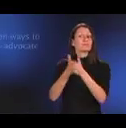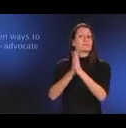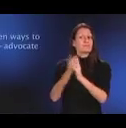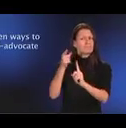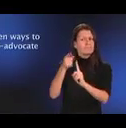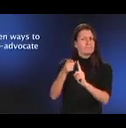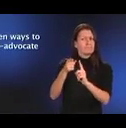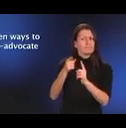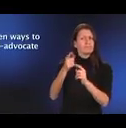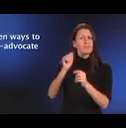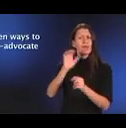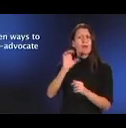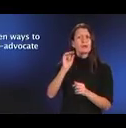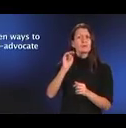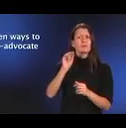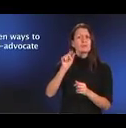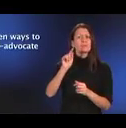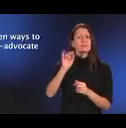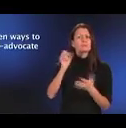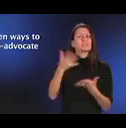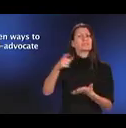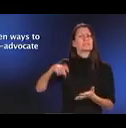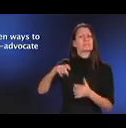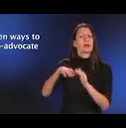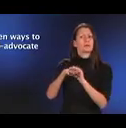Request specific accommodations.